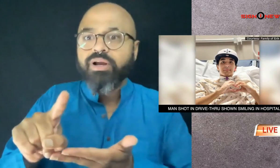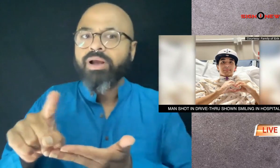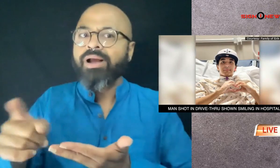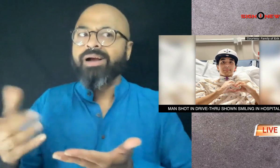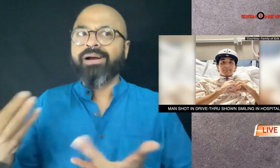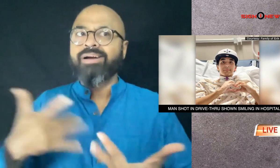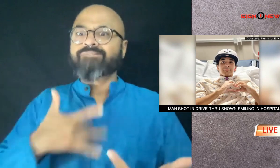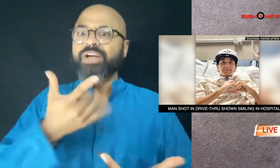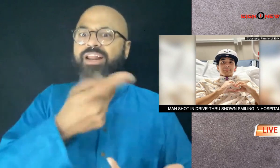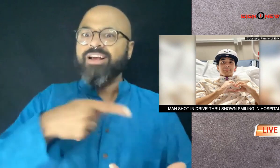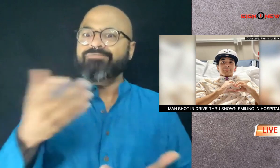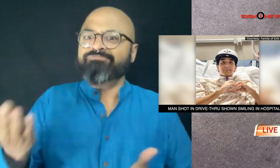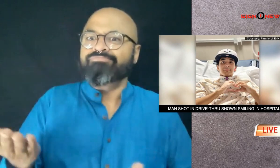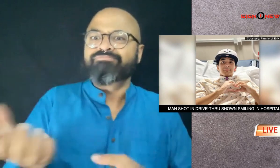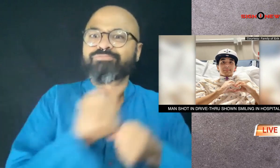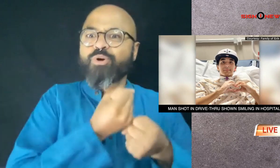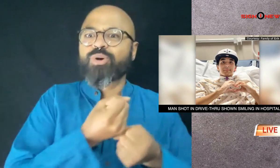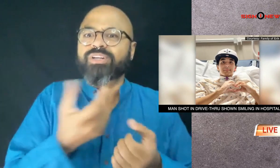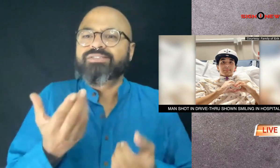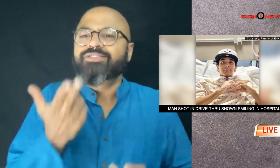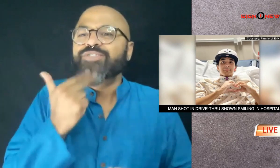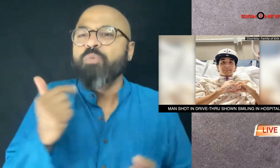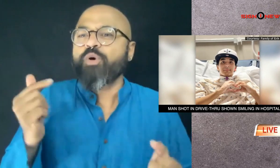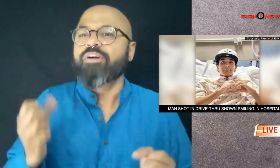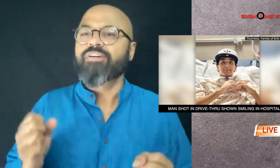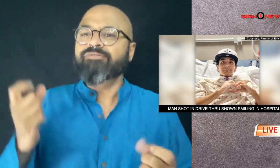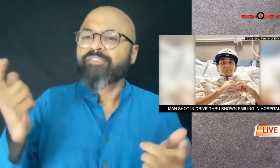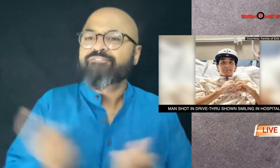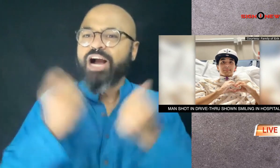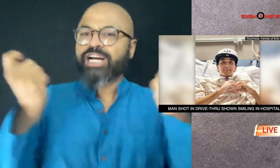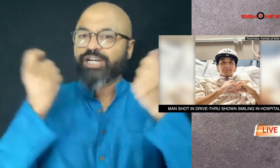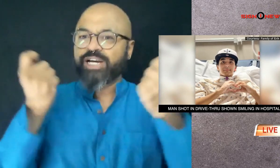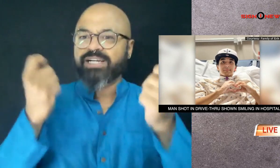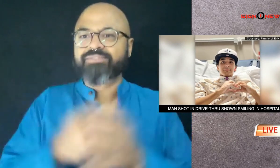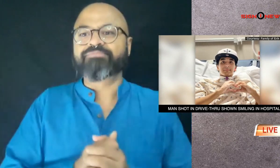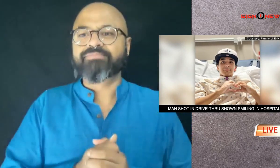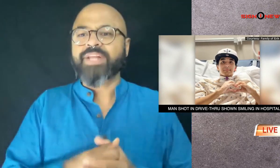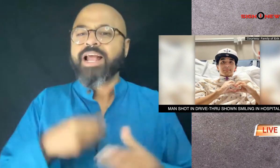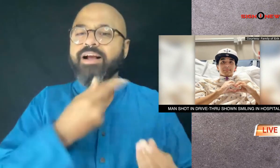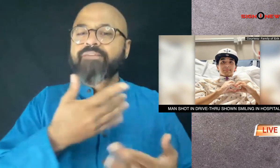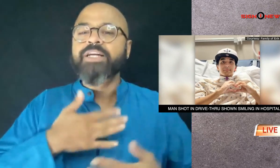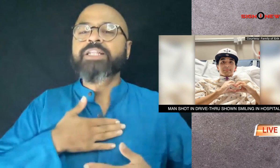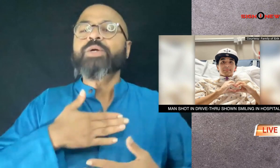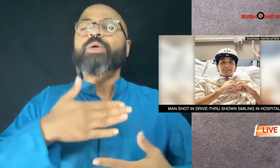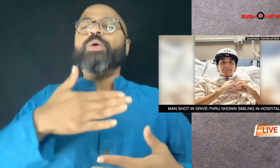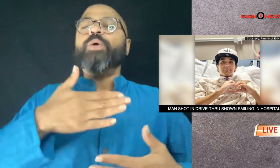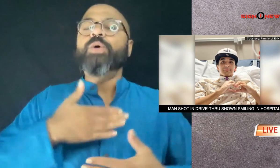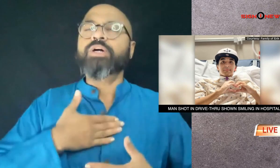this week has brought them small victories and has given them a renewed sense of hope